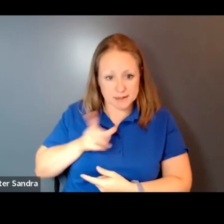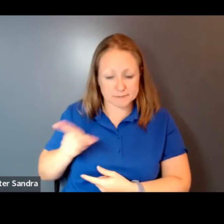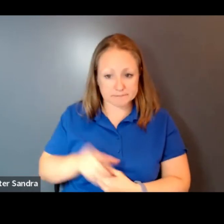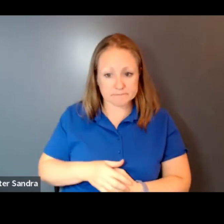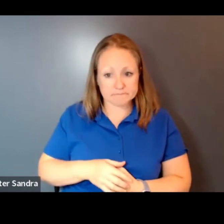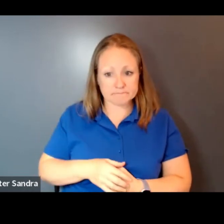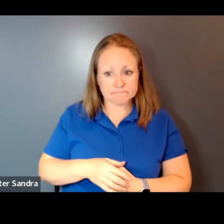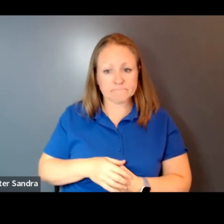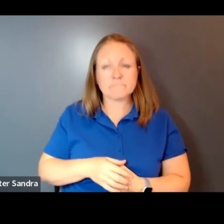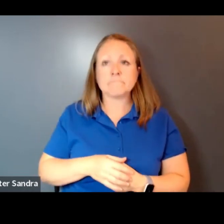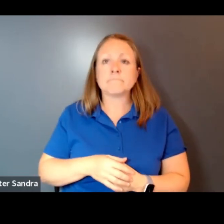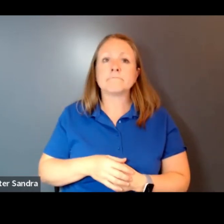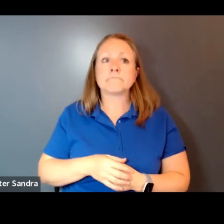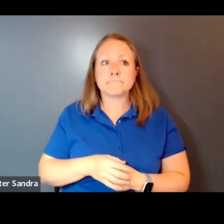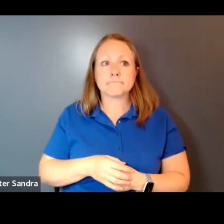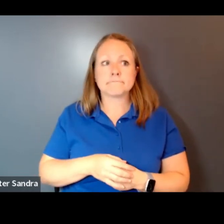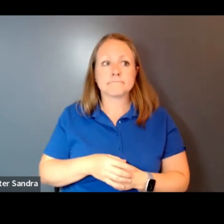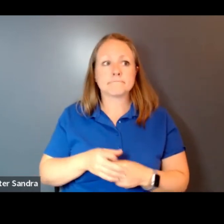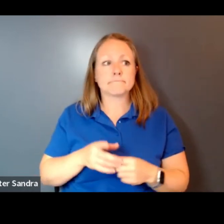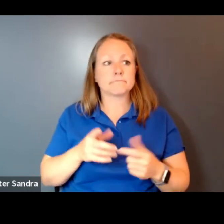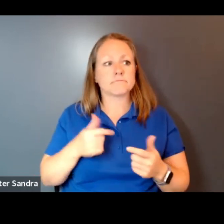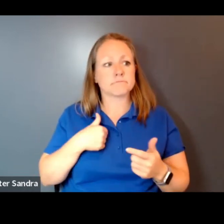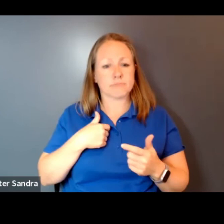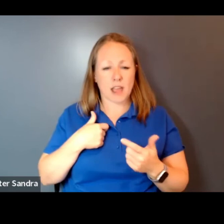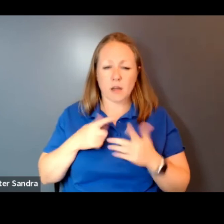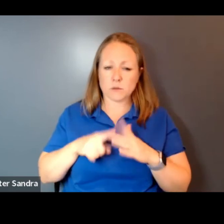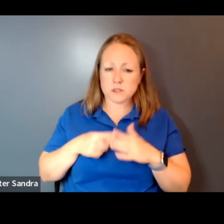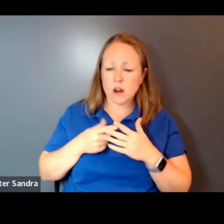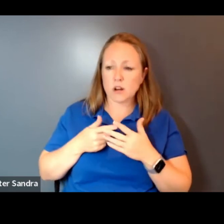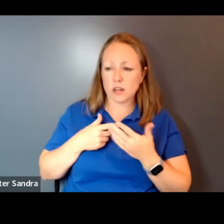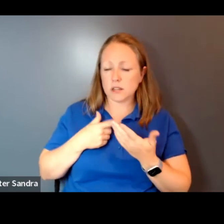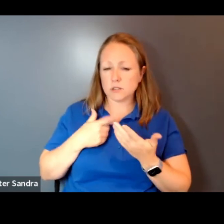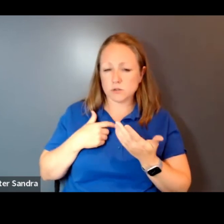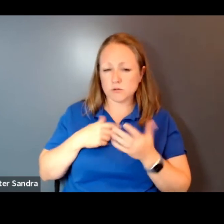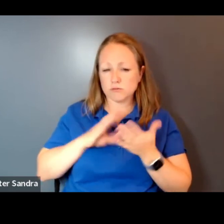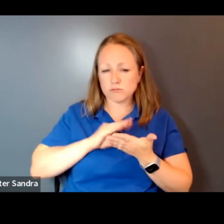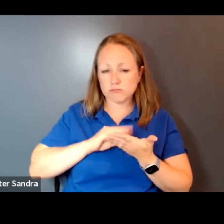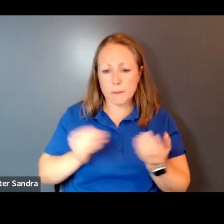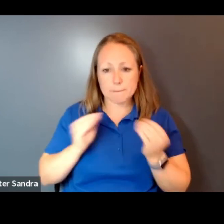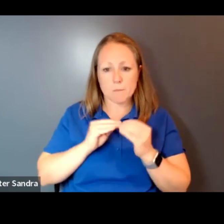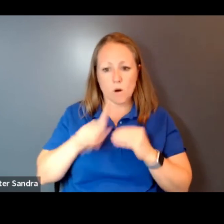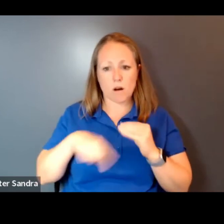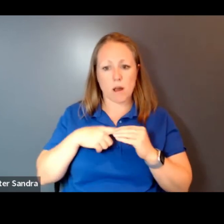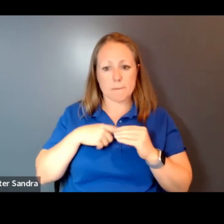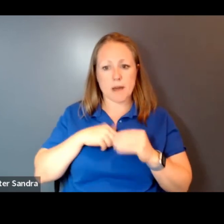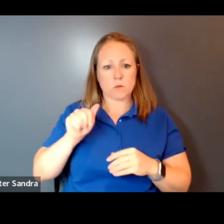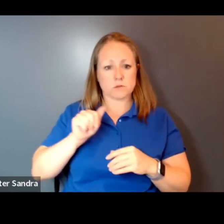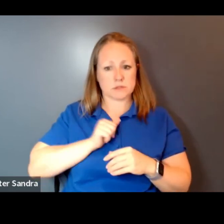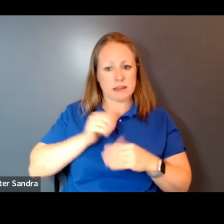were, you know, as I was getting information about going on self direction, so now this is 2007,